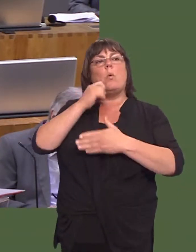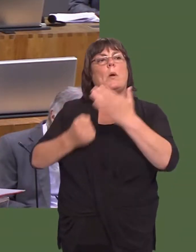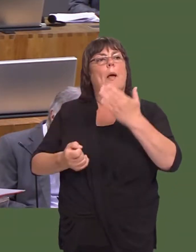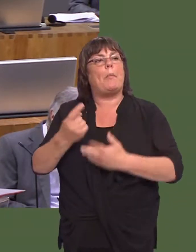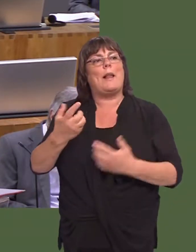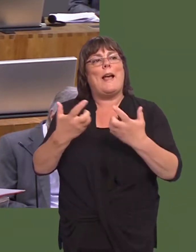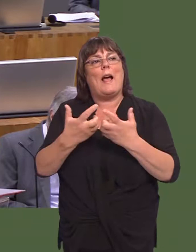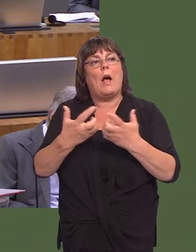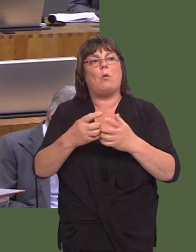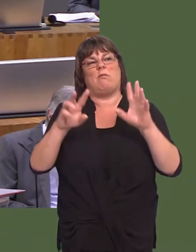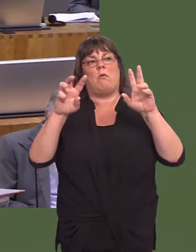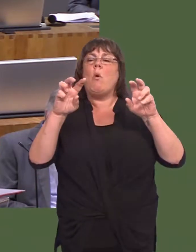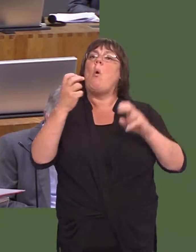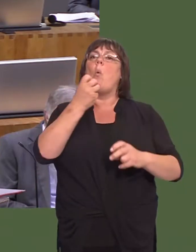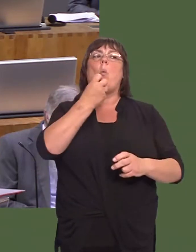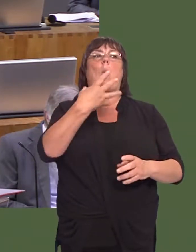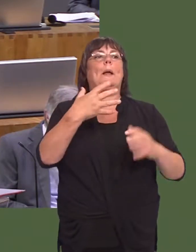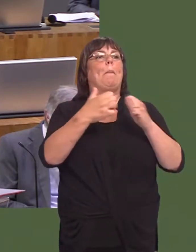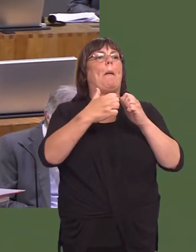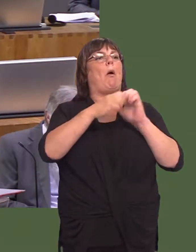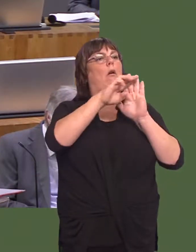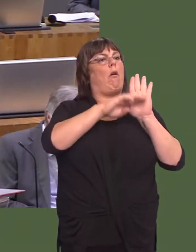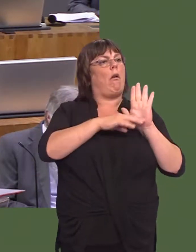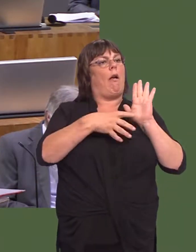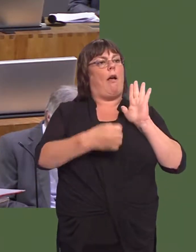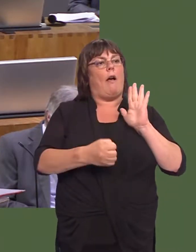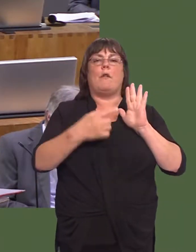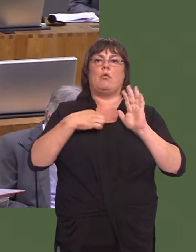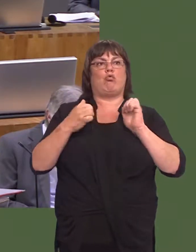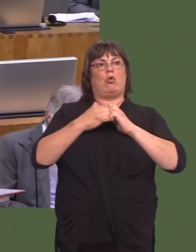The White Paper shows the way, and that White Paper has been agreed between three parties